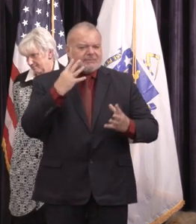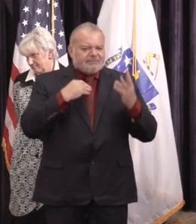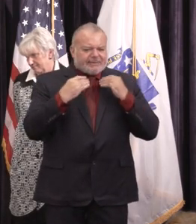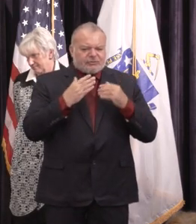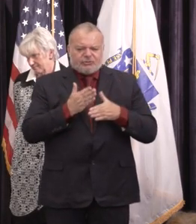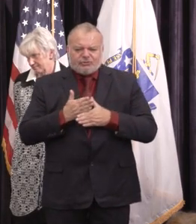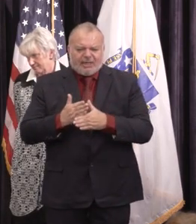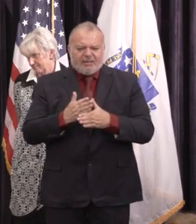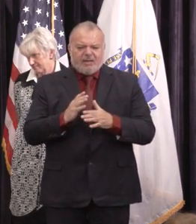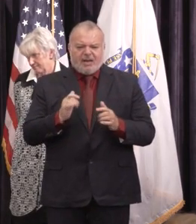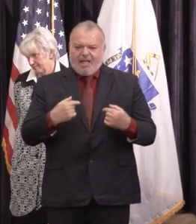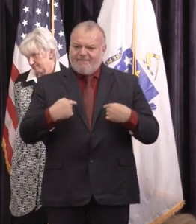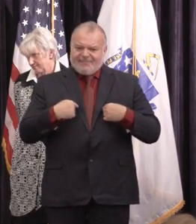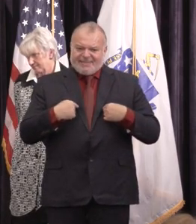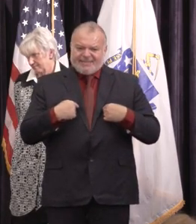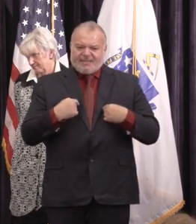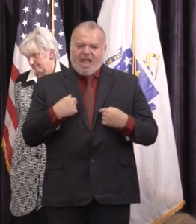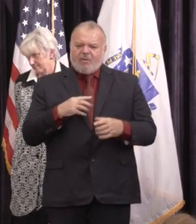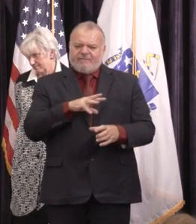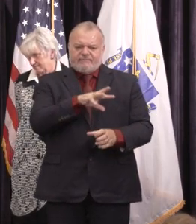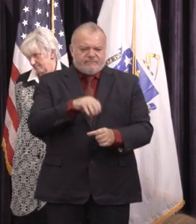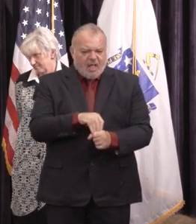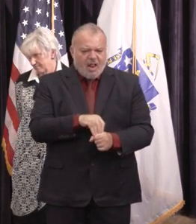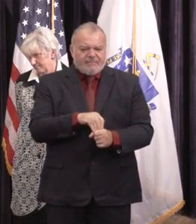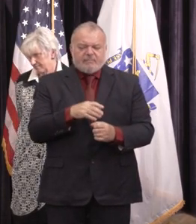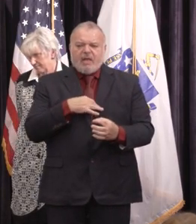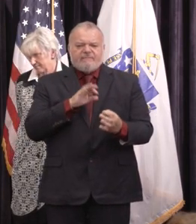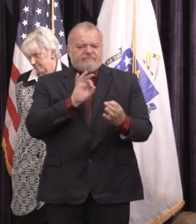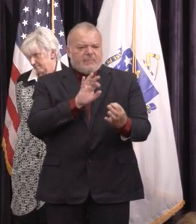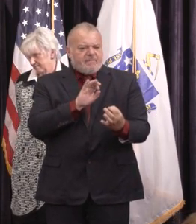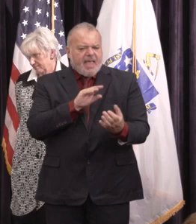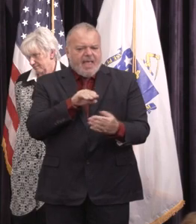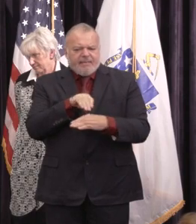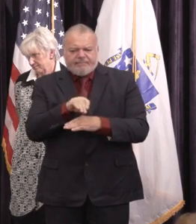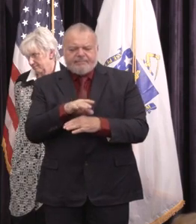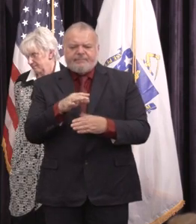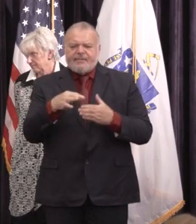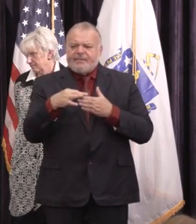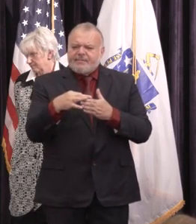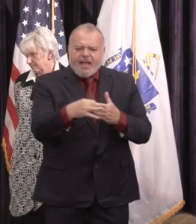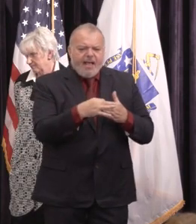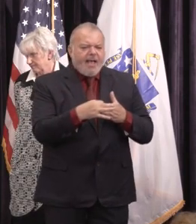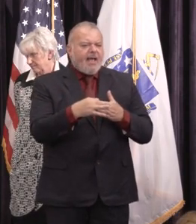now involved with providing feedback, guidance and expertise in all areas where decisions are being